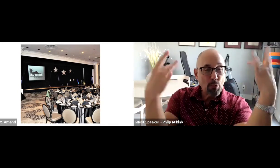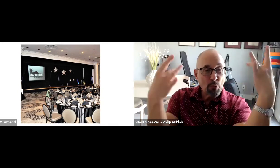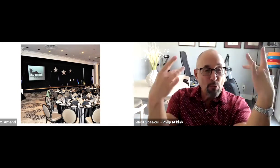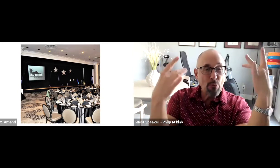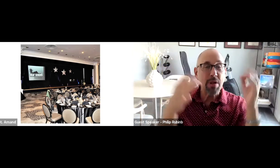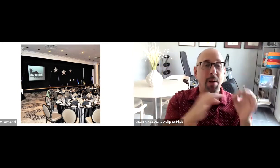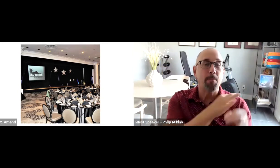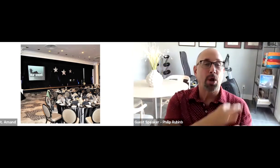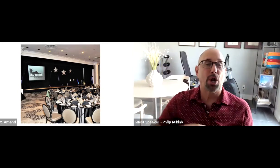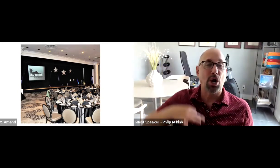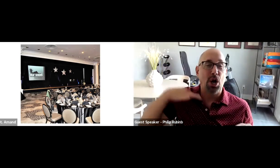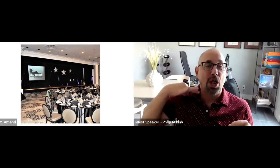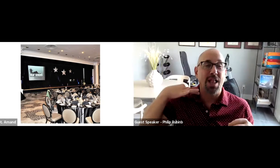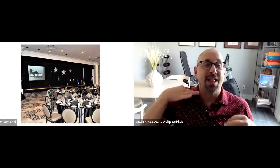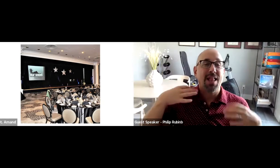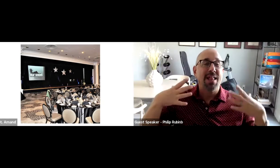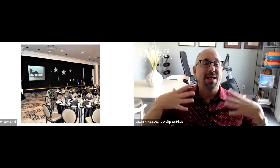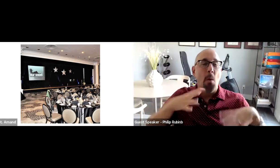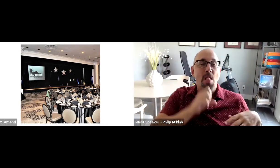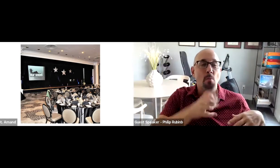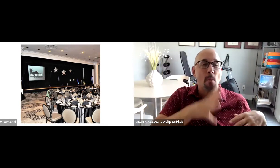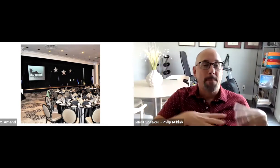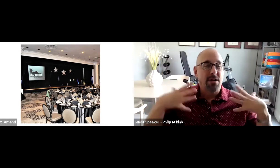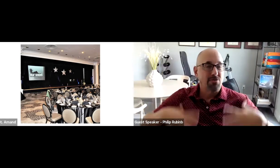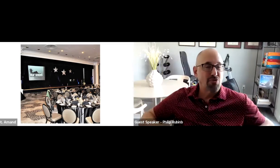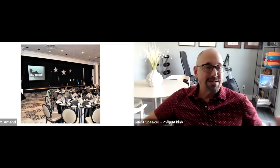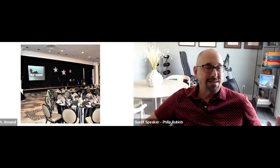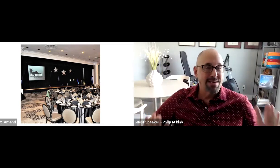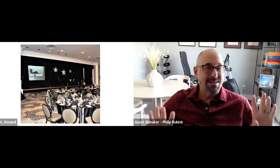to look like Barbara Bush with the white hairdo